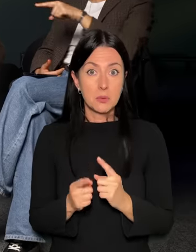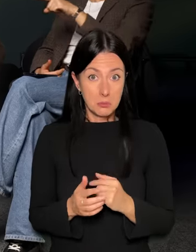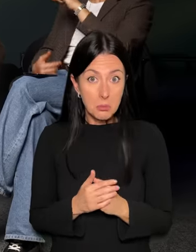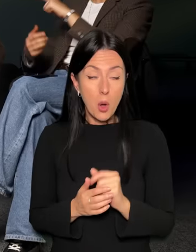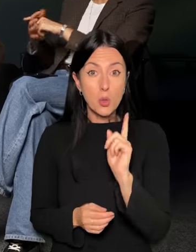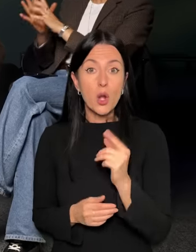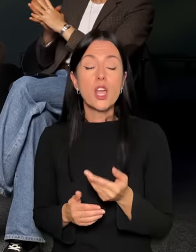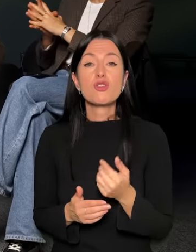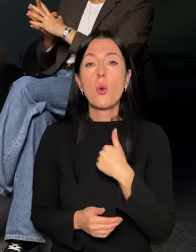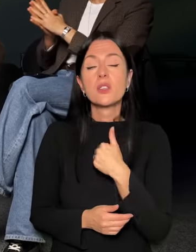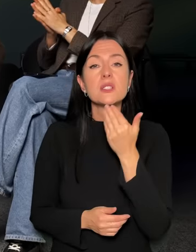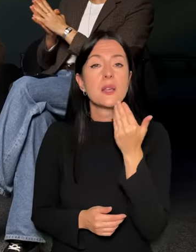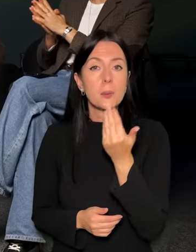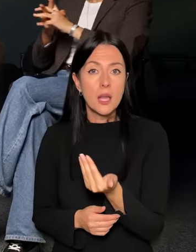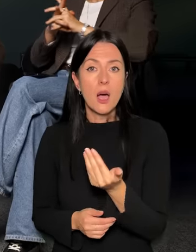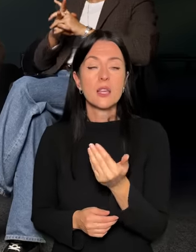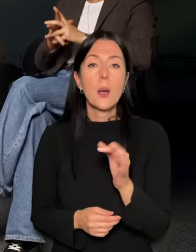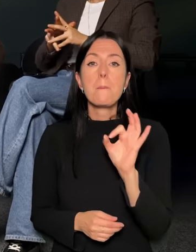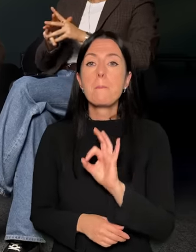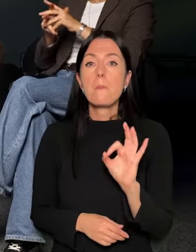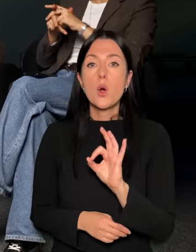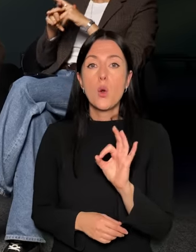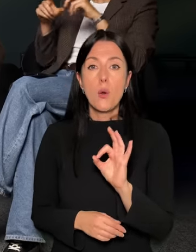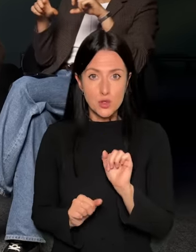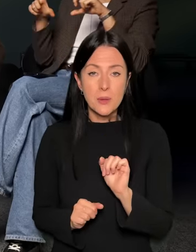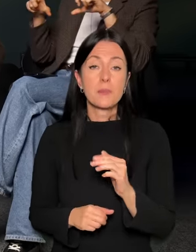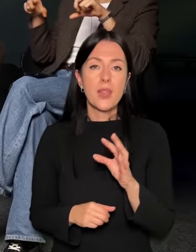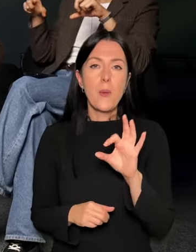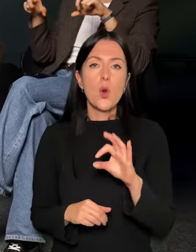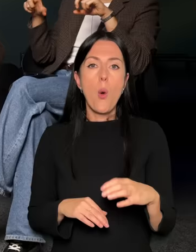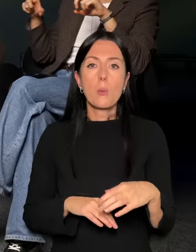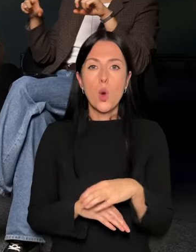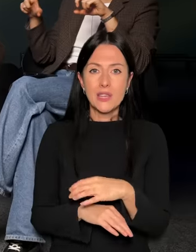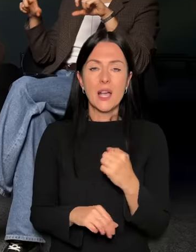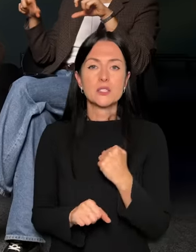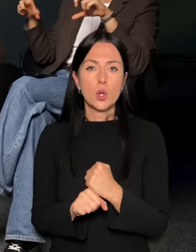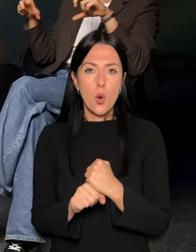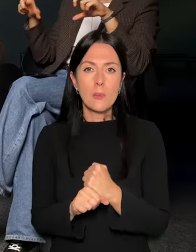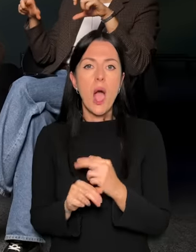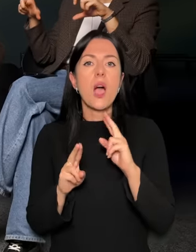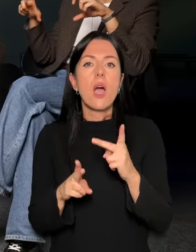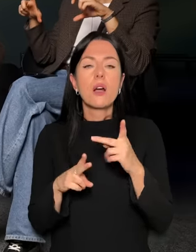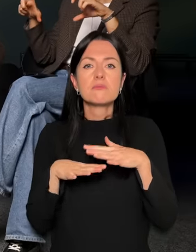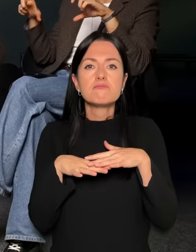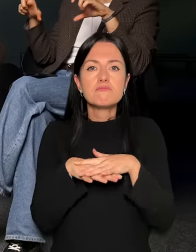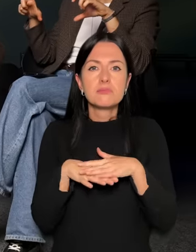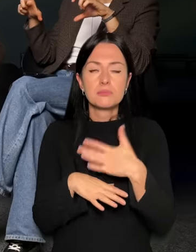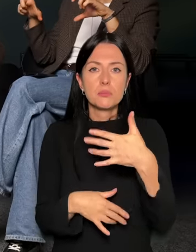Oh, by the way, I wanted to ask when the prostheses are being made, how do they consider the height,